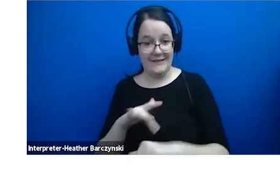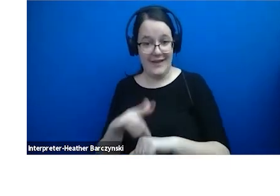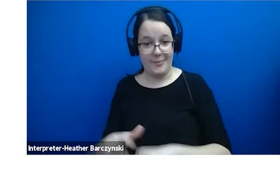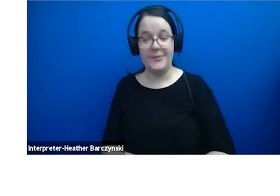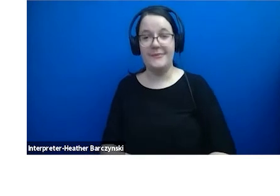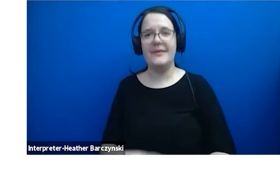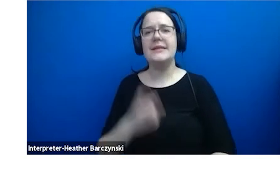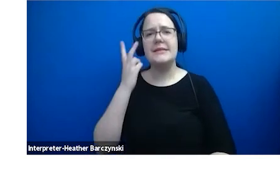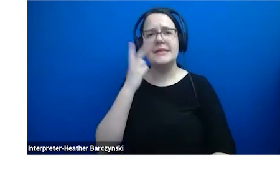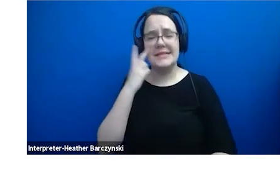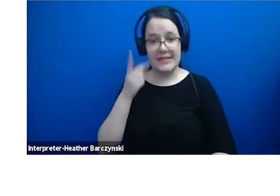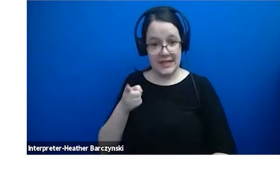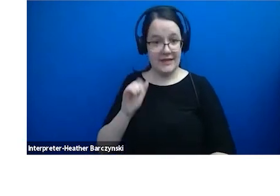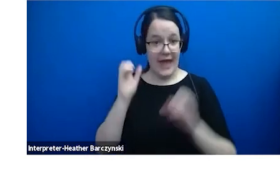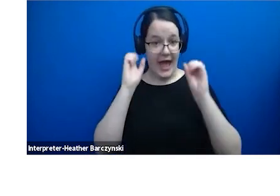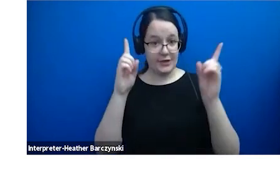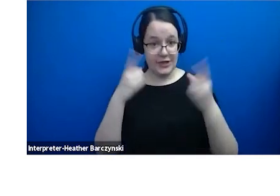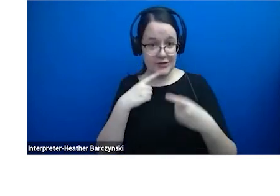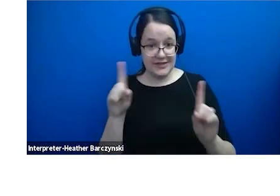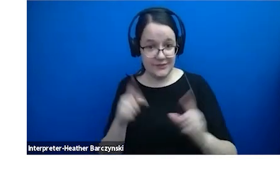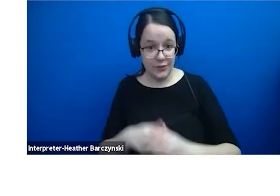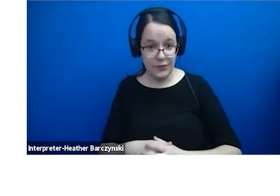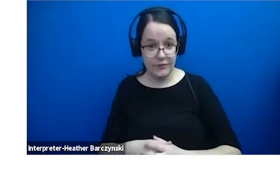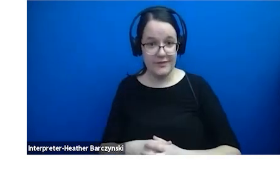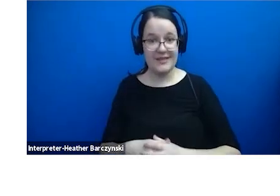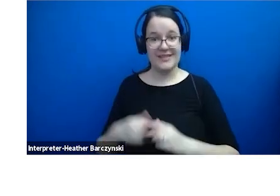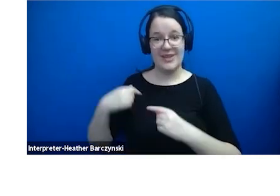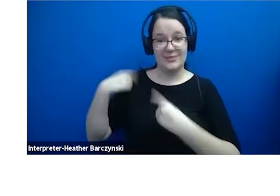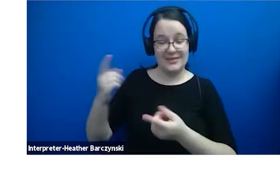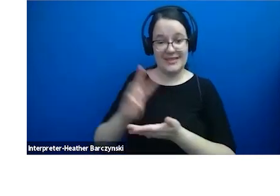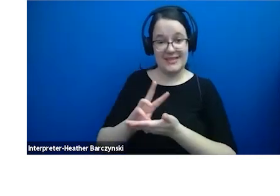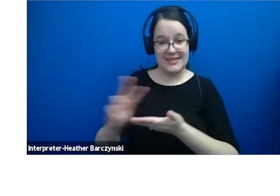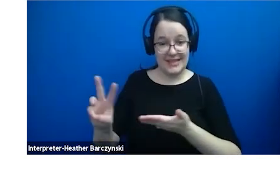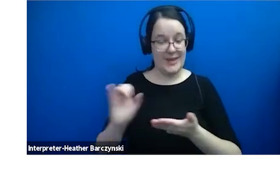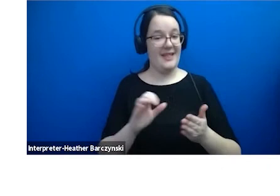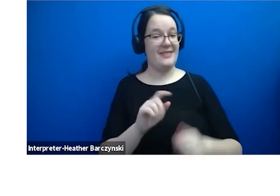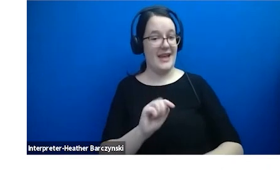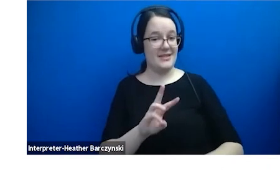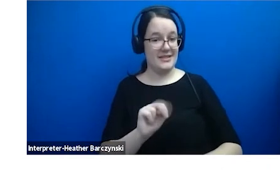we are we've been about six weeks after having conducted these town halls six weeks after having